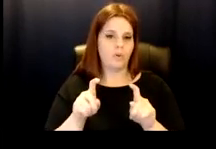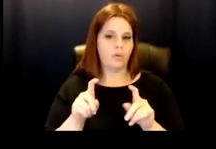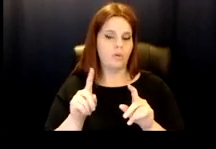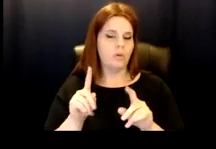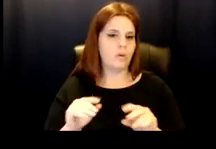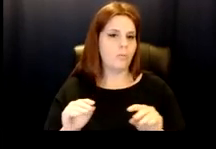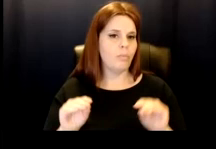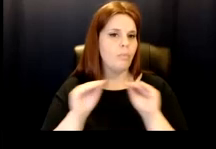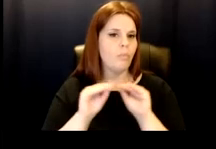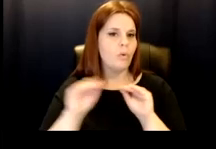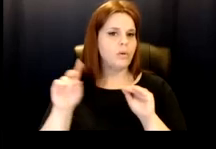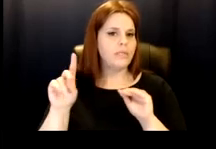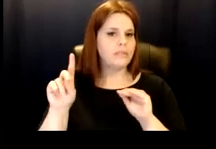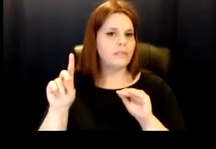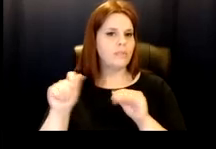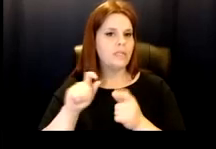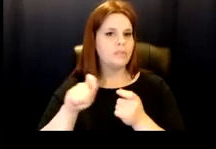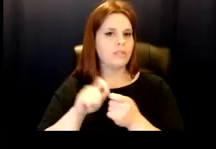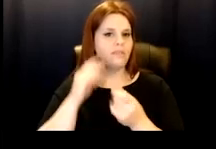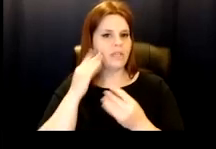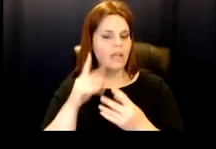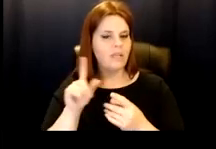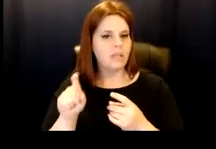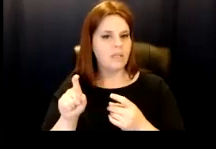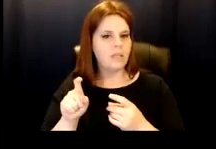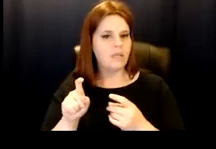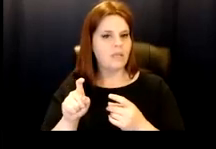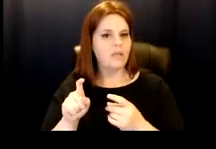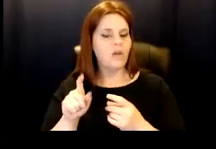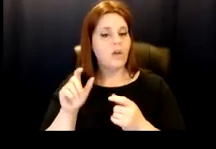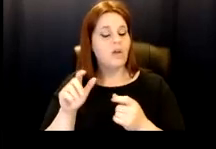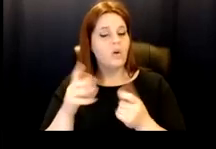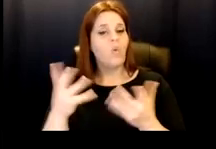disability specific data is needed. The gaps that could be filled by future ADA National